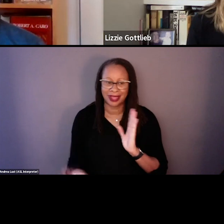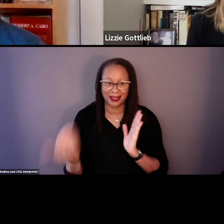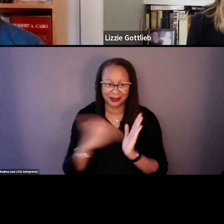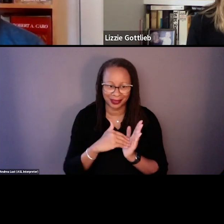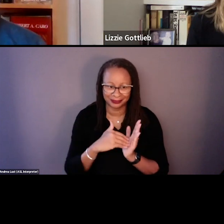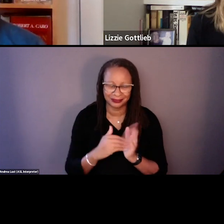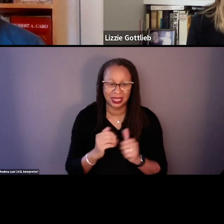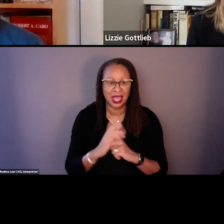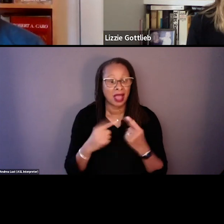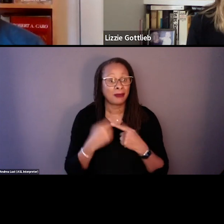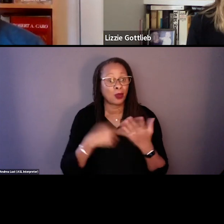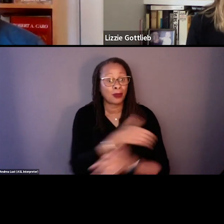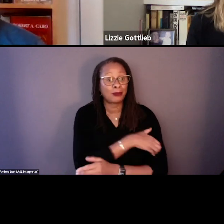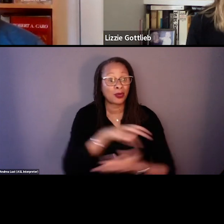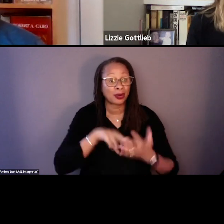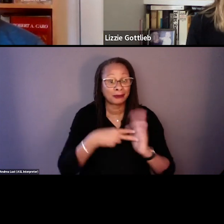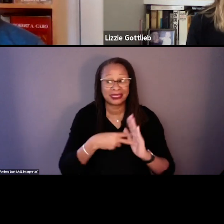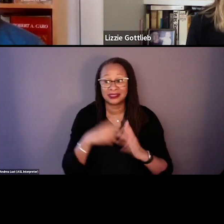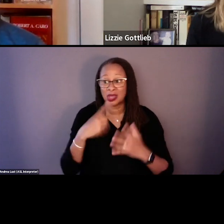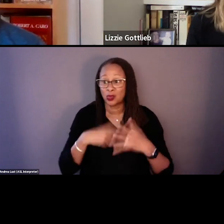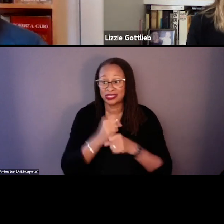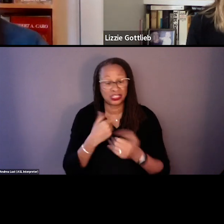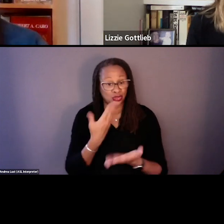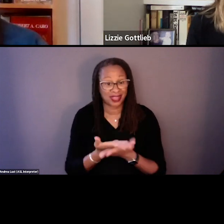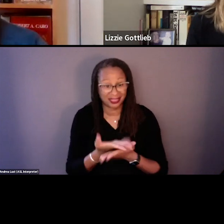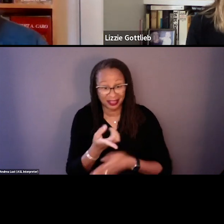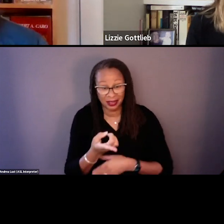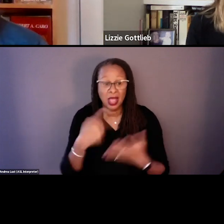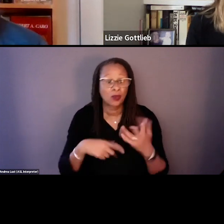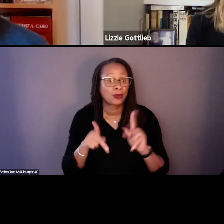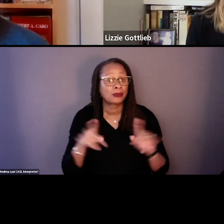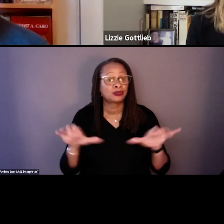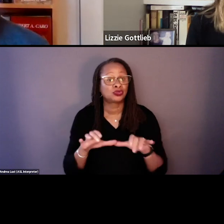and kind of loving portrait of these literary titans and your wonderful father.